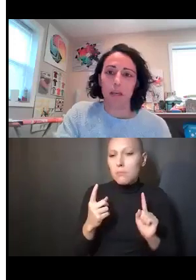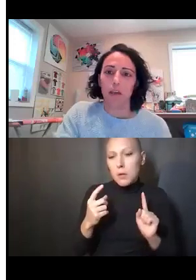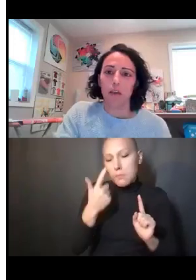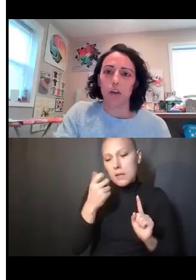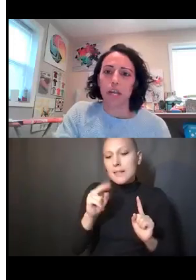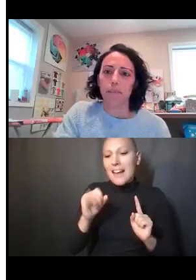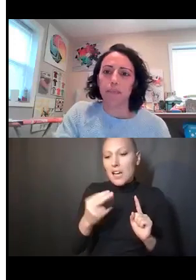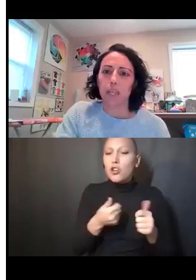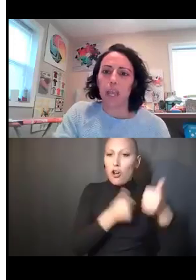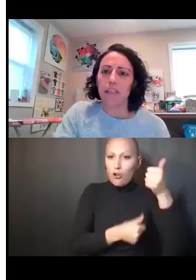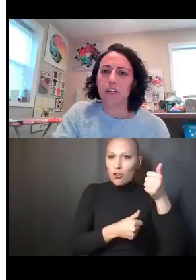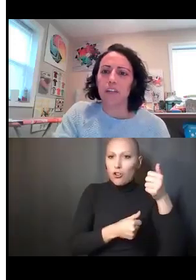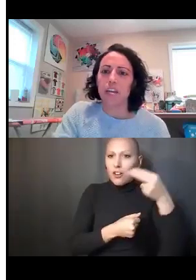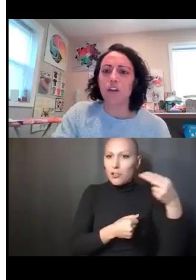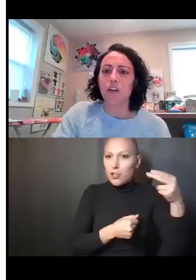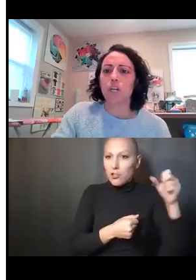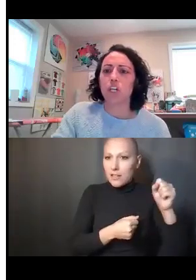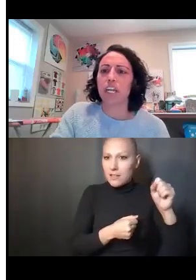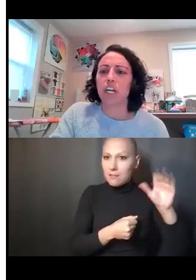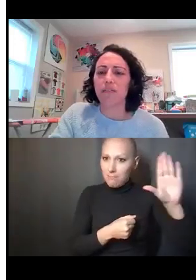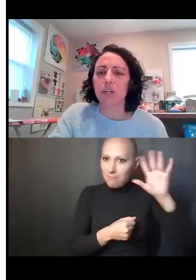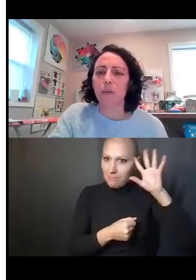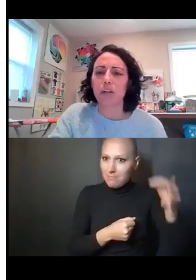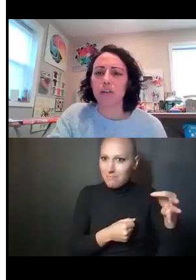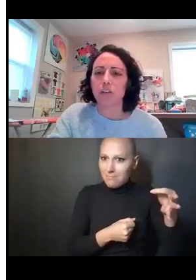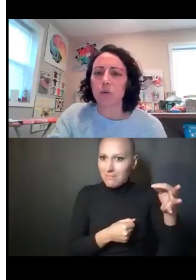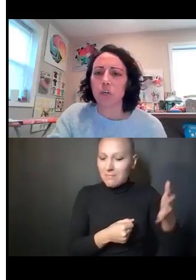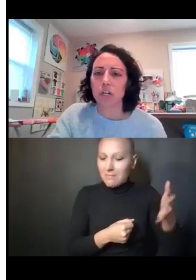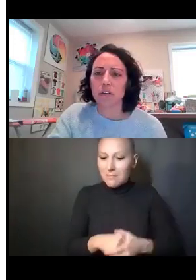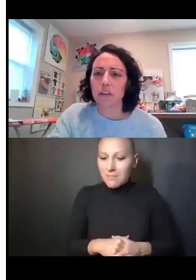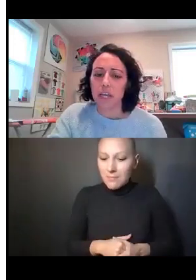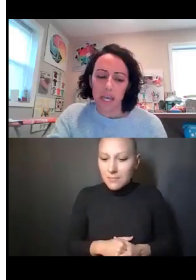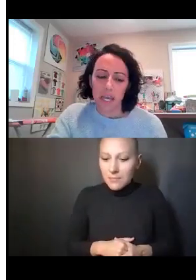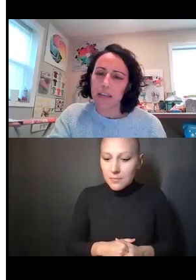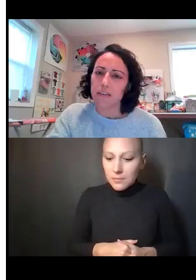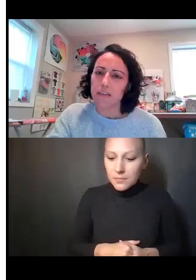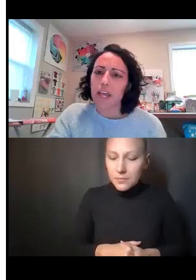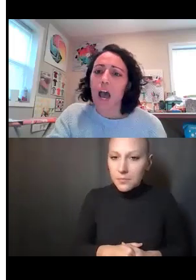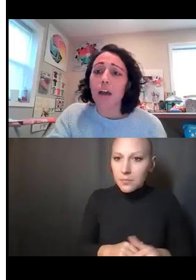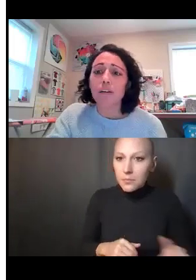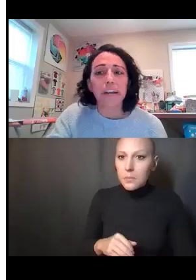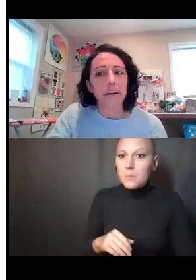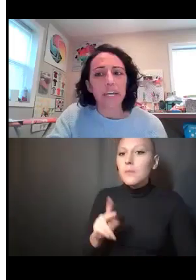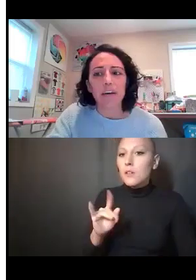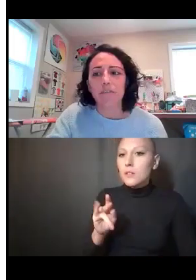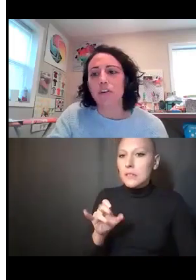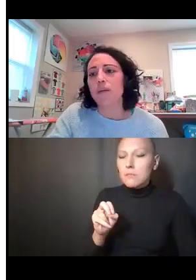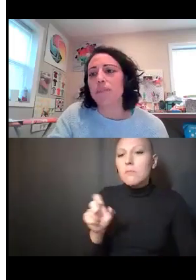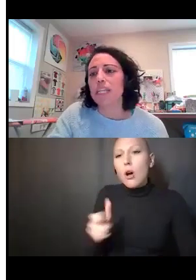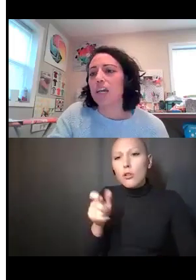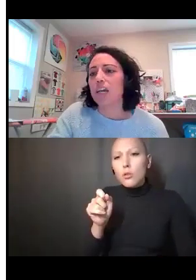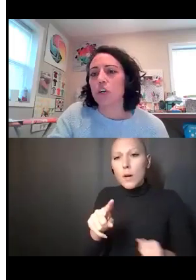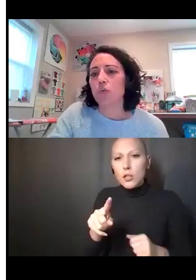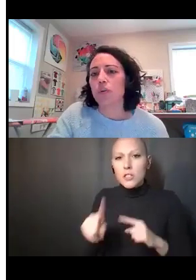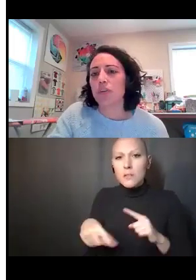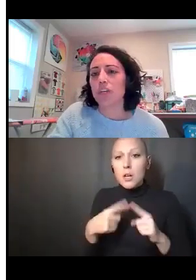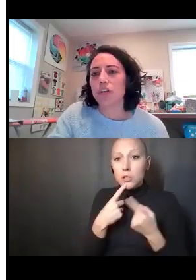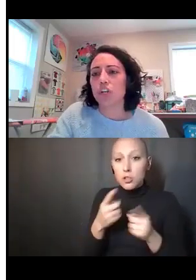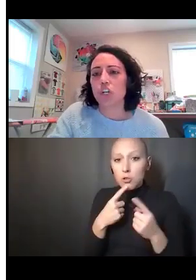Kristin Ta: Great! And there's another question here about required disclosures. Is an honorarium for something like a virtual research